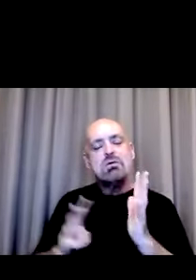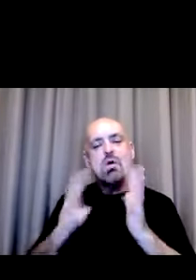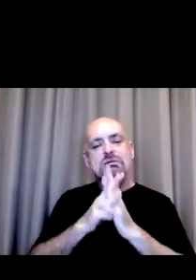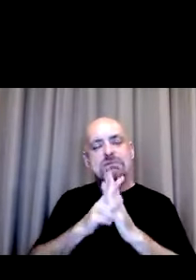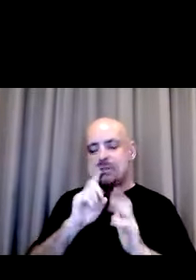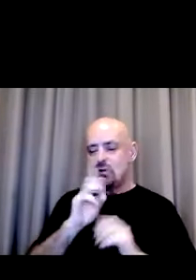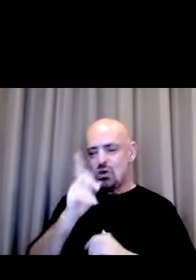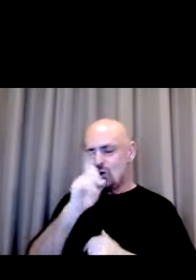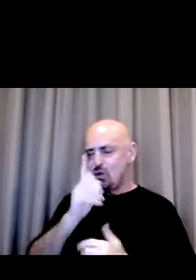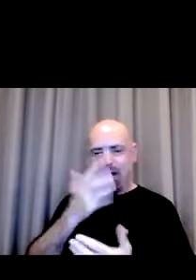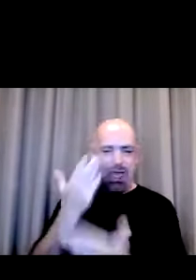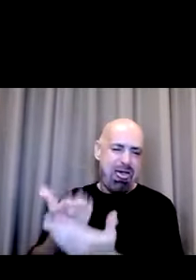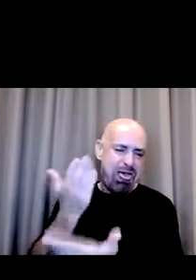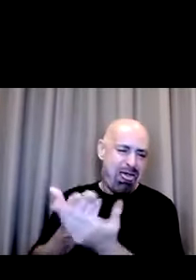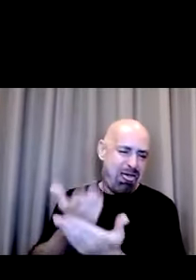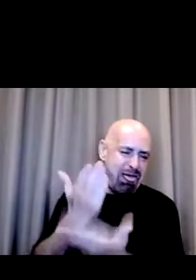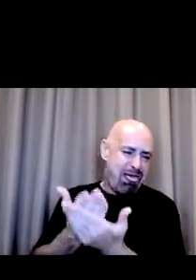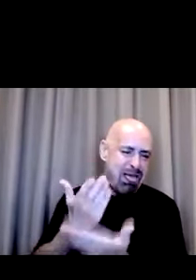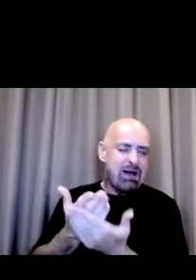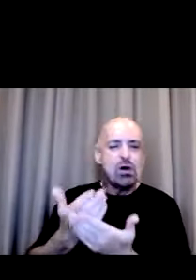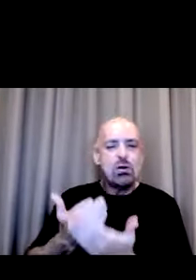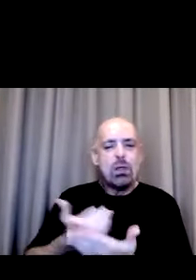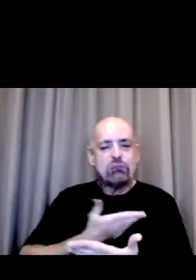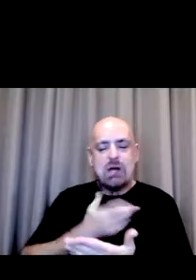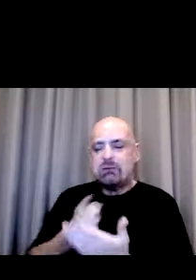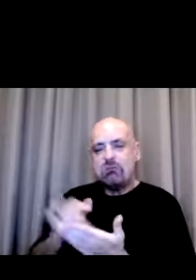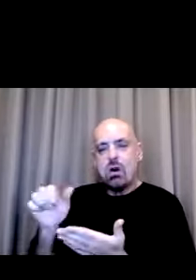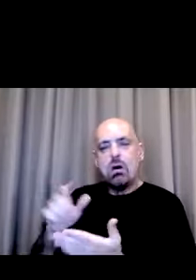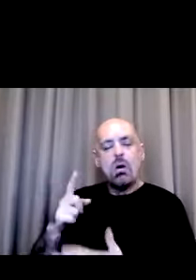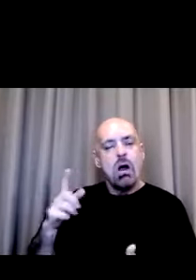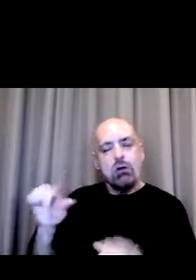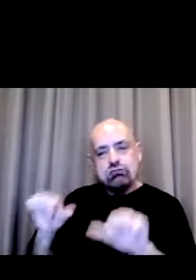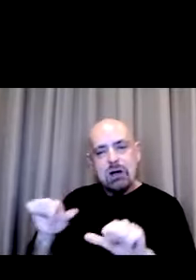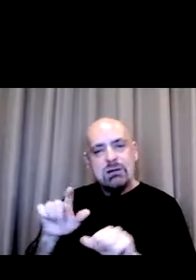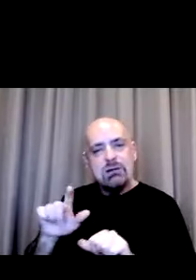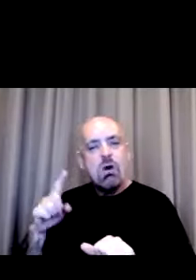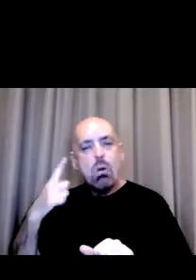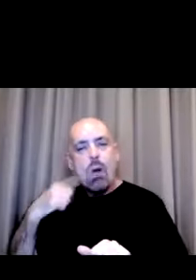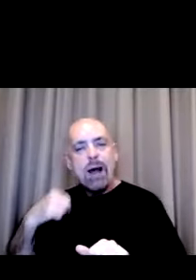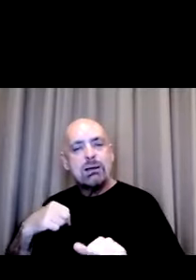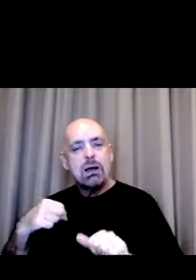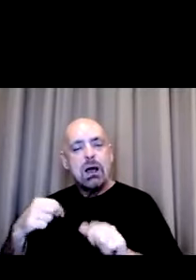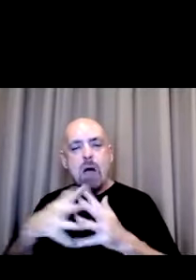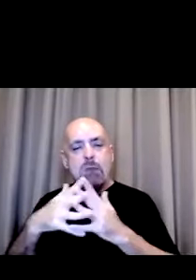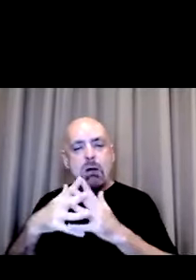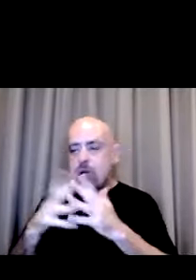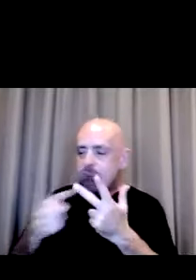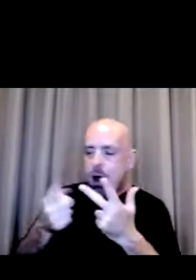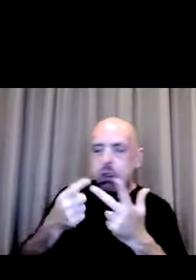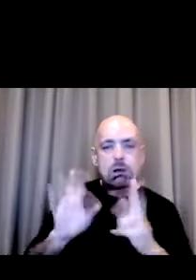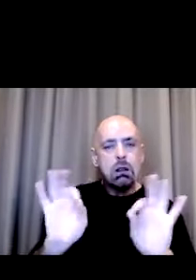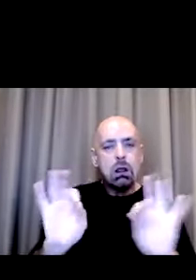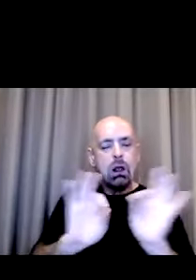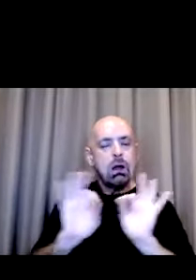force which he in insists on the. Slave trade is never to be abolished our fore fathers